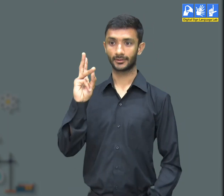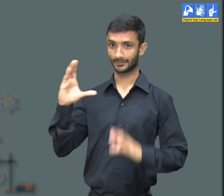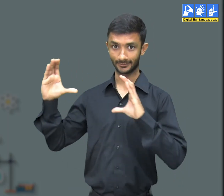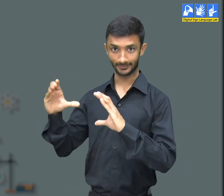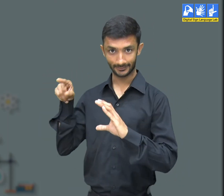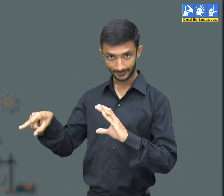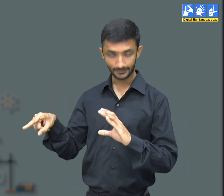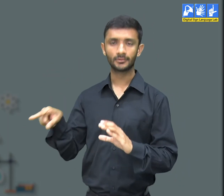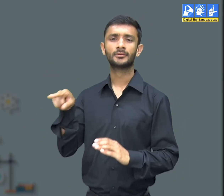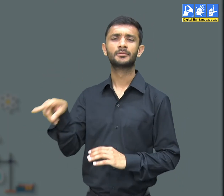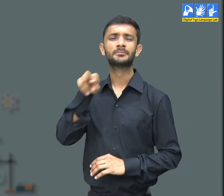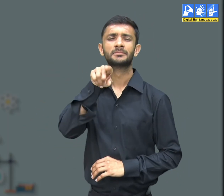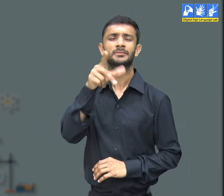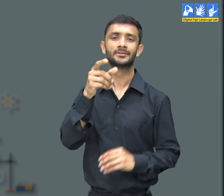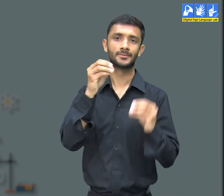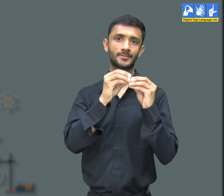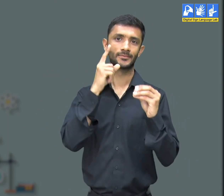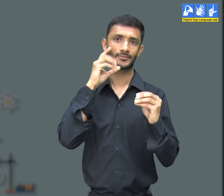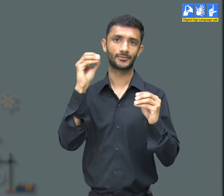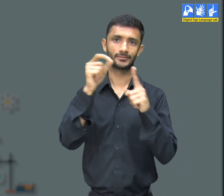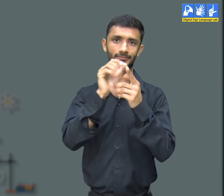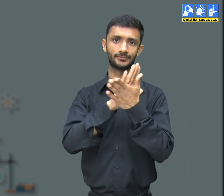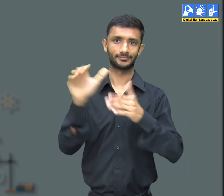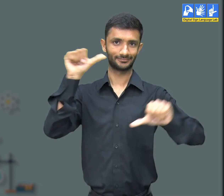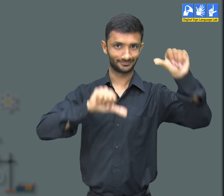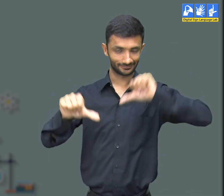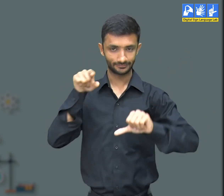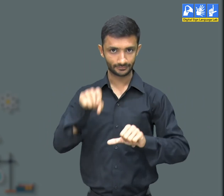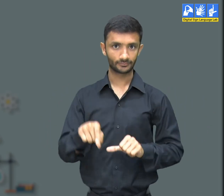Third is Biophysics.